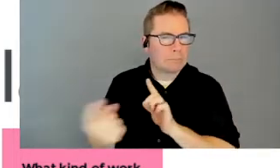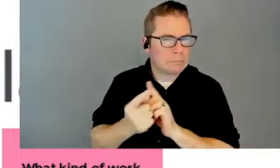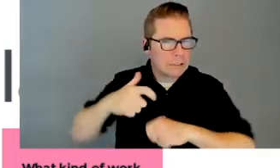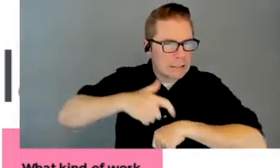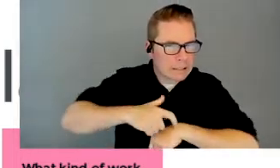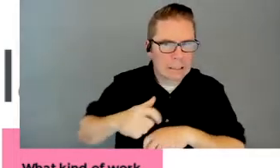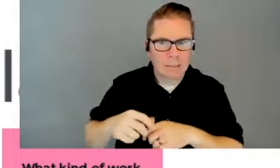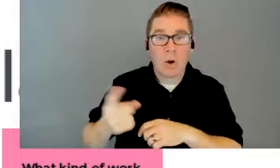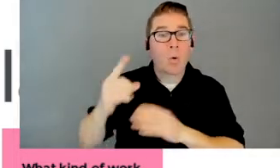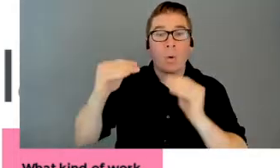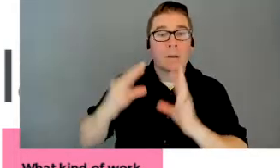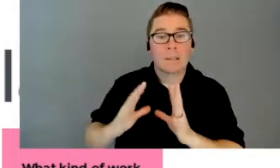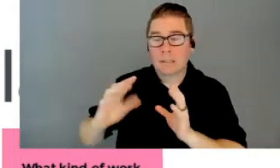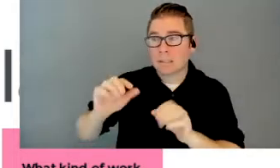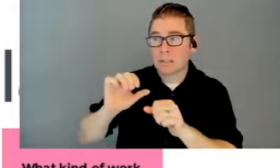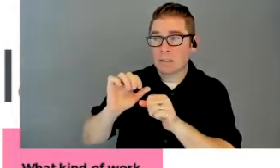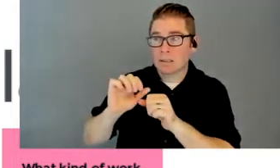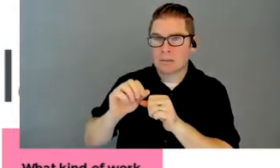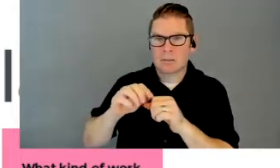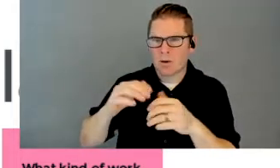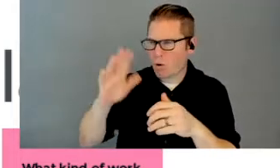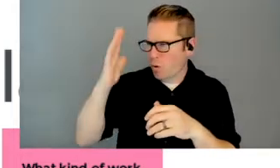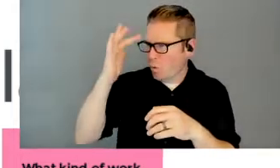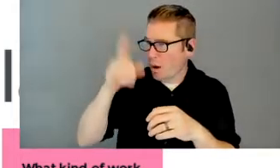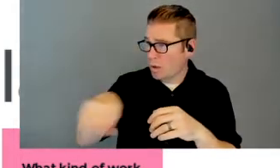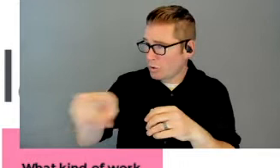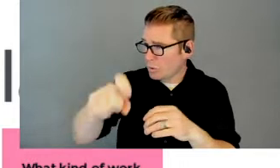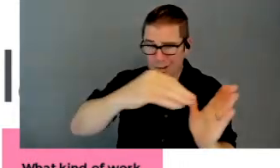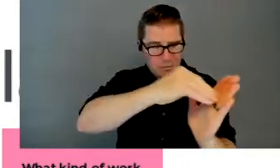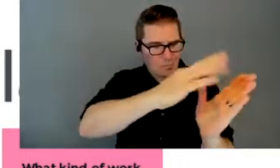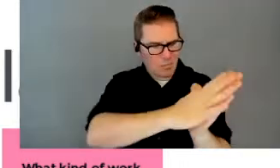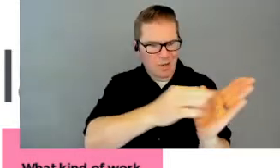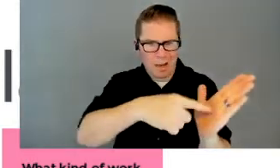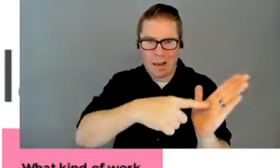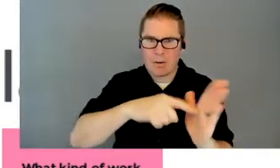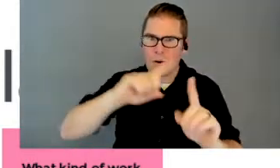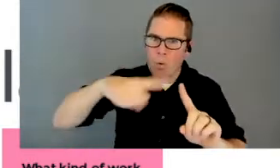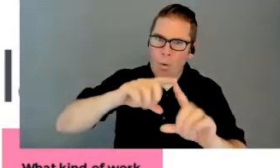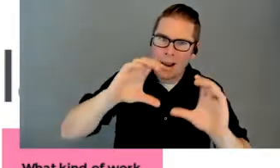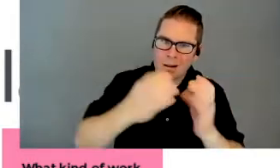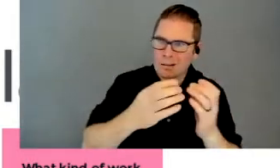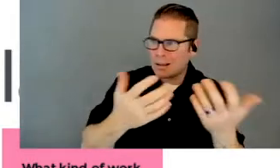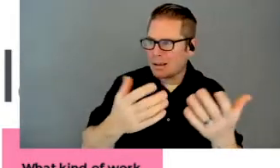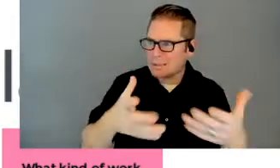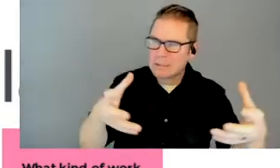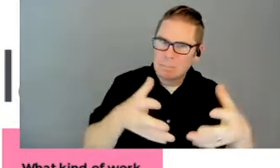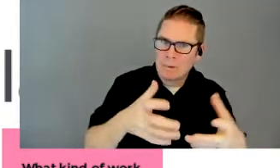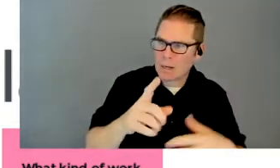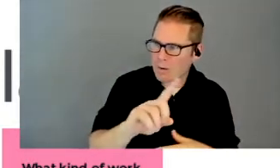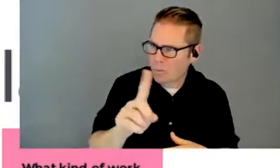It's like, why do you need to write where the classes are when they meet? It's on the when they signed up for the class. Unfortunately, a lot of students,